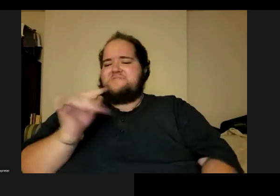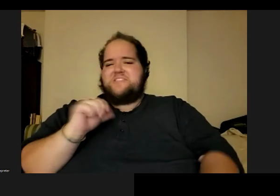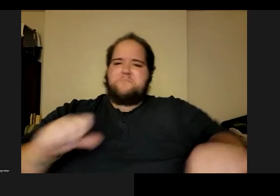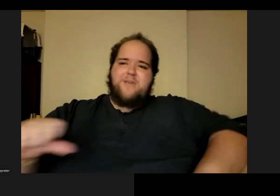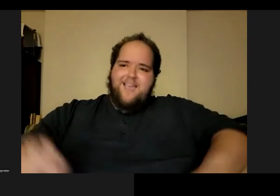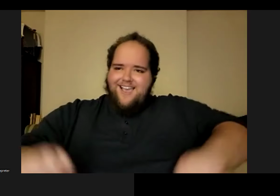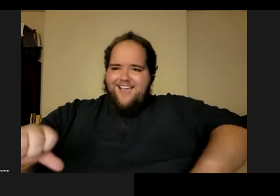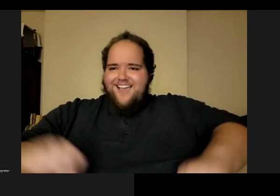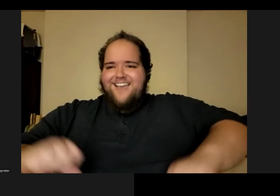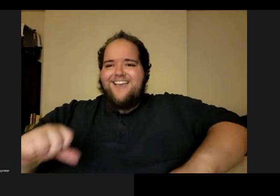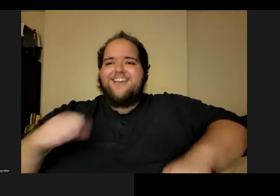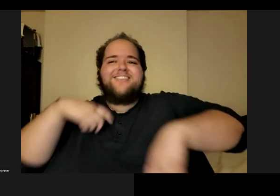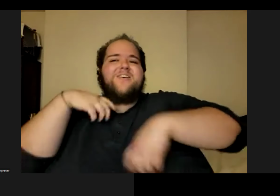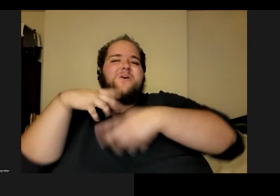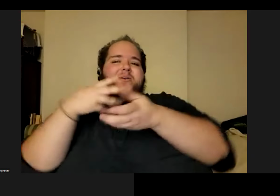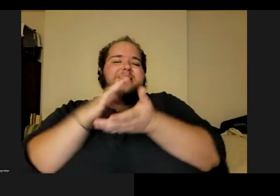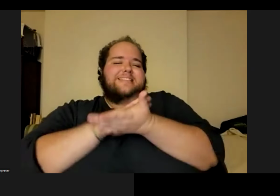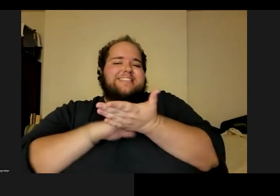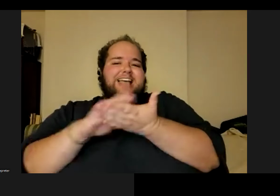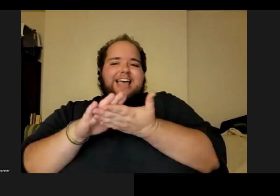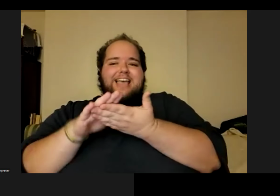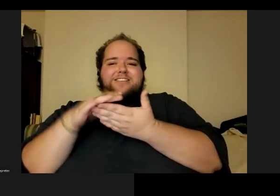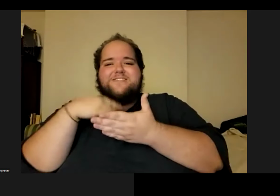That's why I think it's nice to be able to write it in third person.